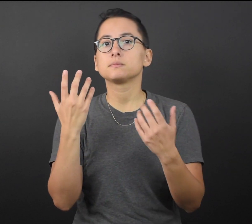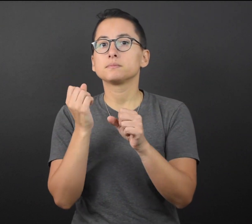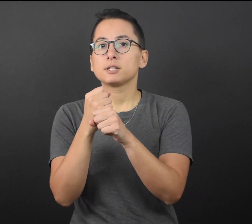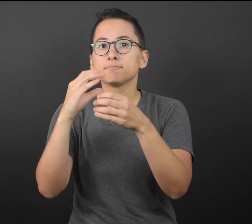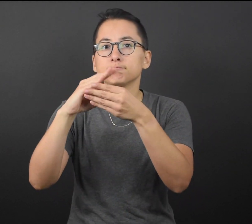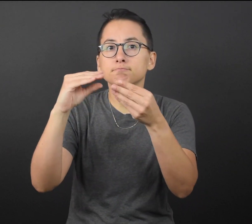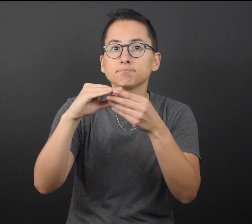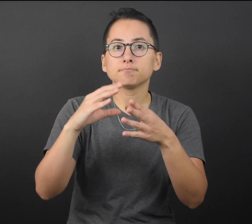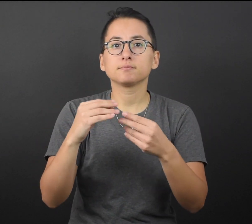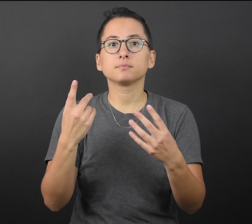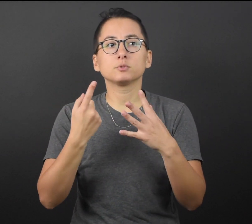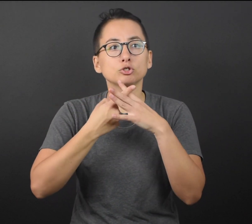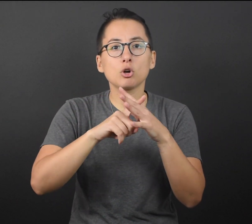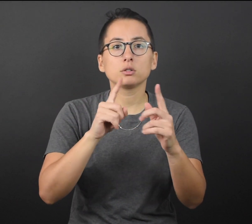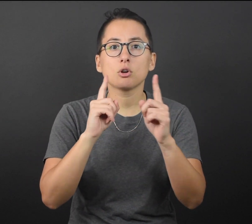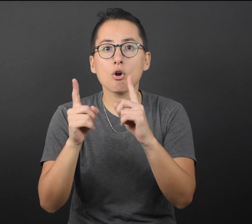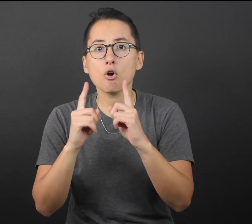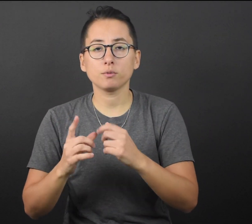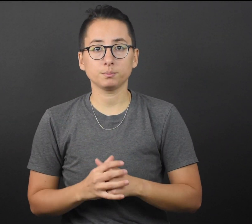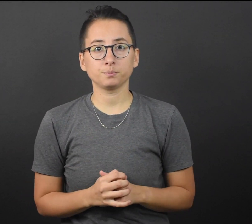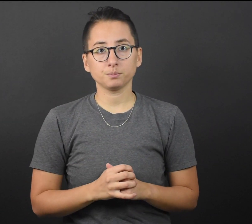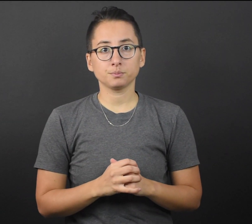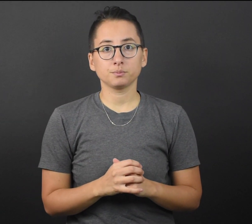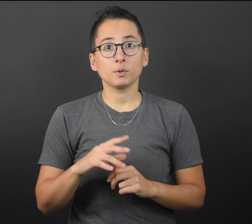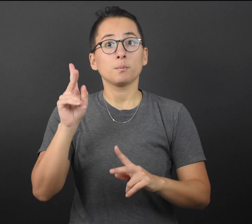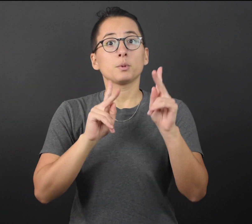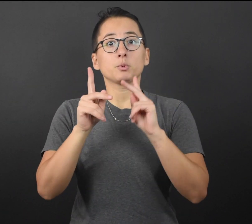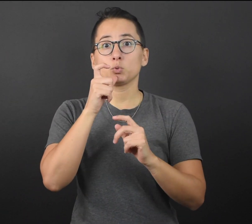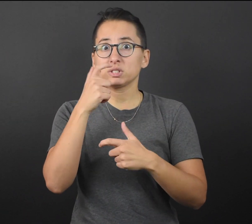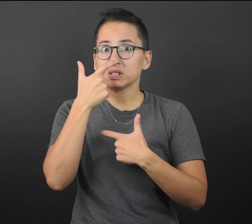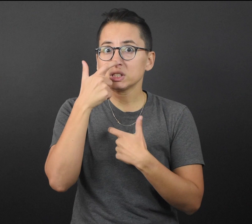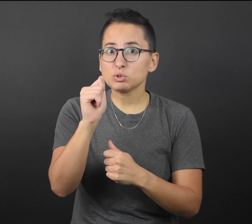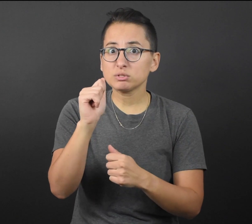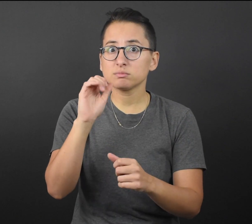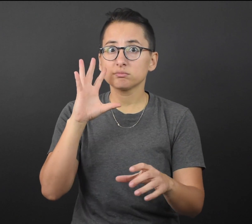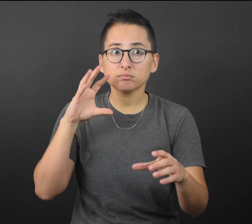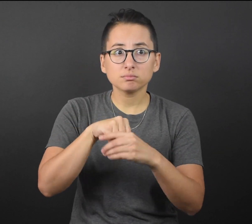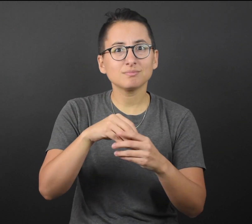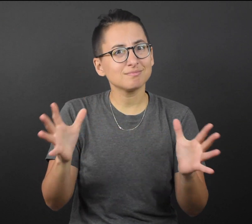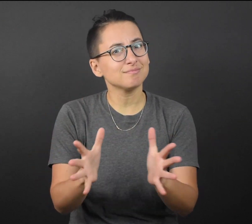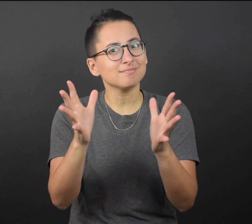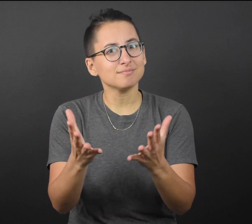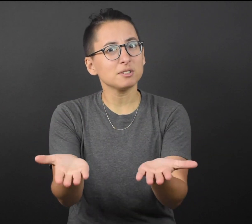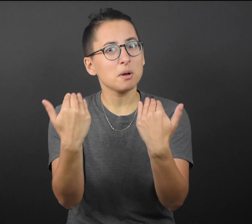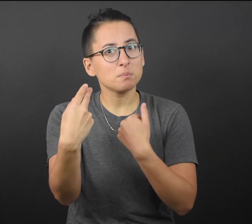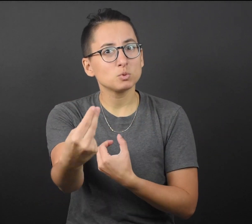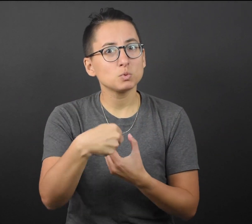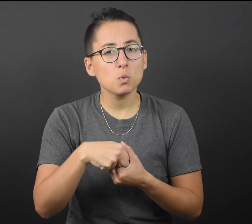we will open the floor to participants to ask questions, make statements and spur dialogue.